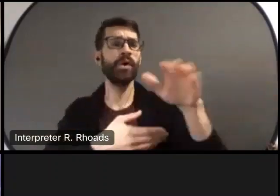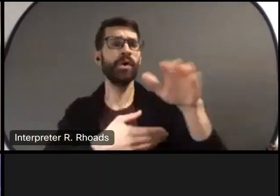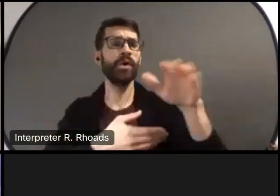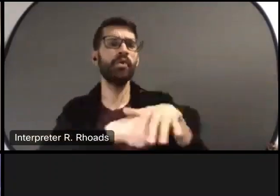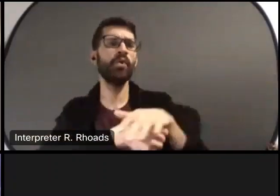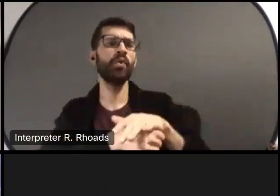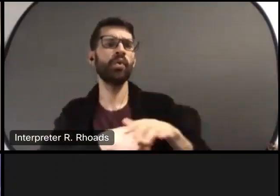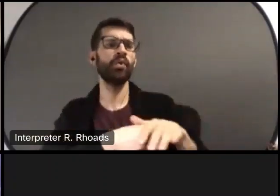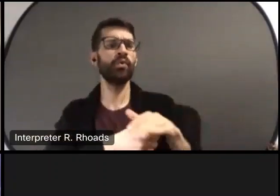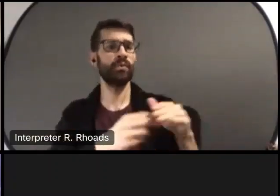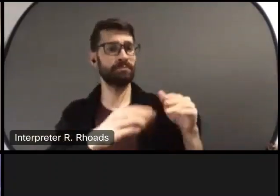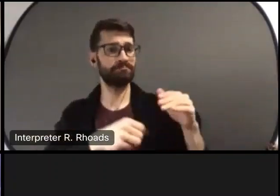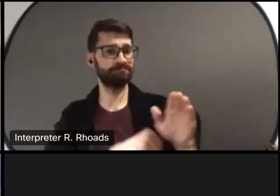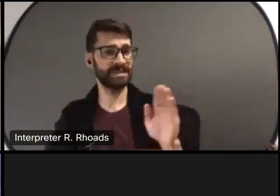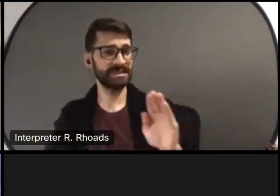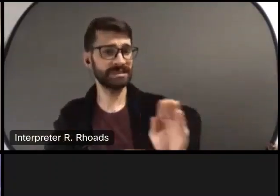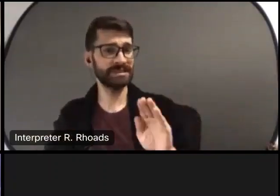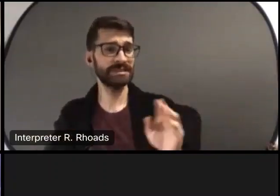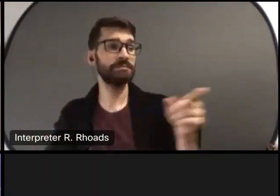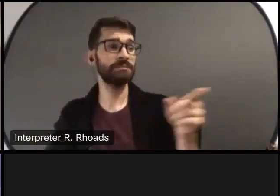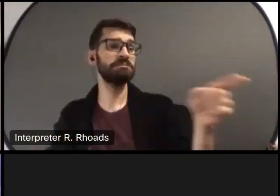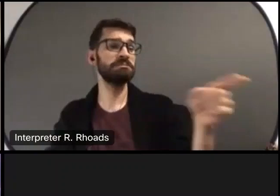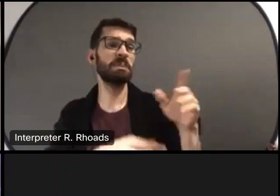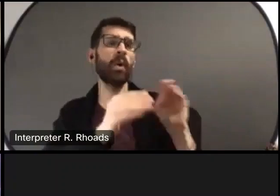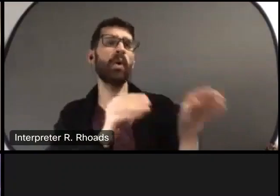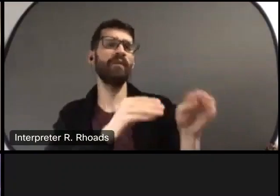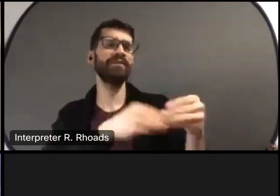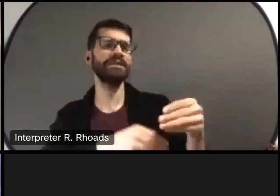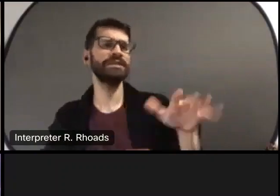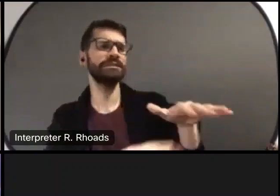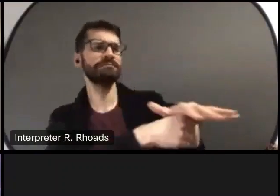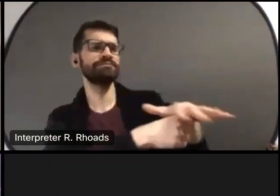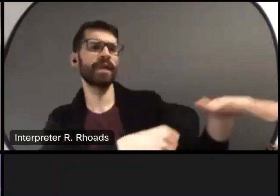is very ... that you know they have an office it's very busy during the day but